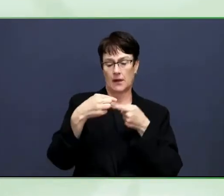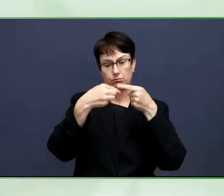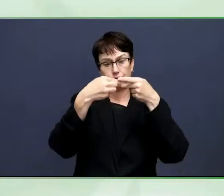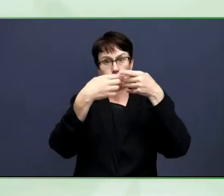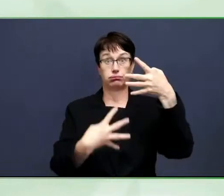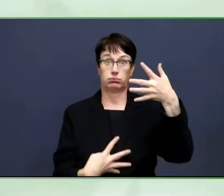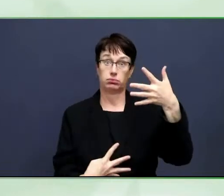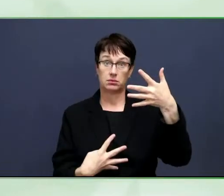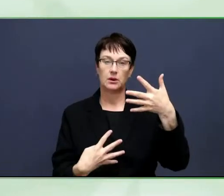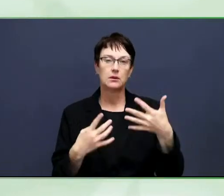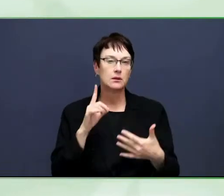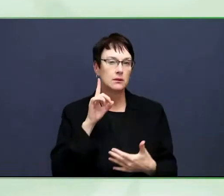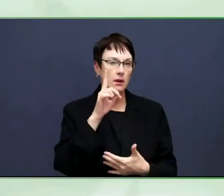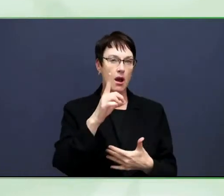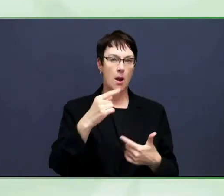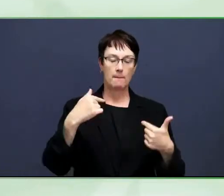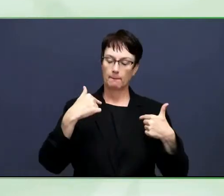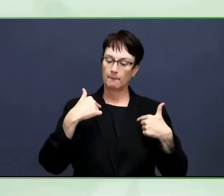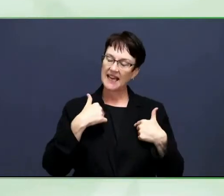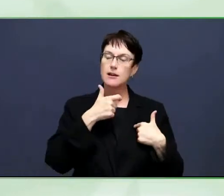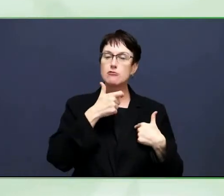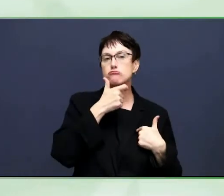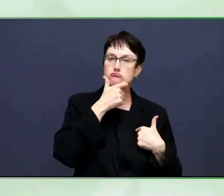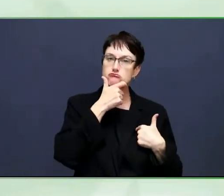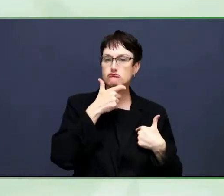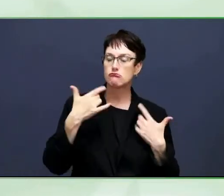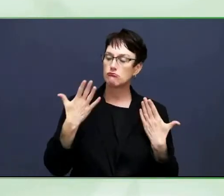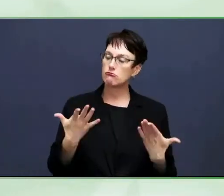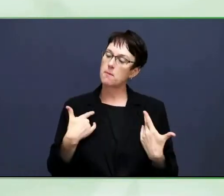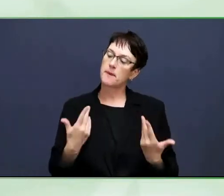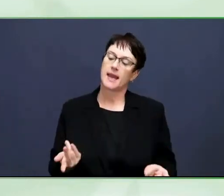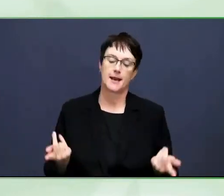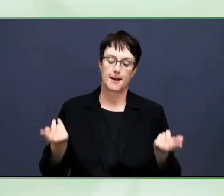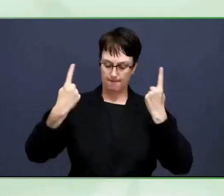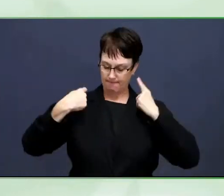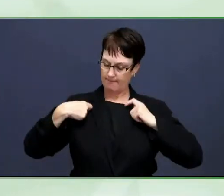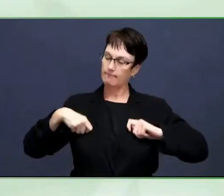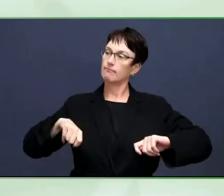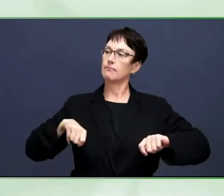we are. To express who we are.